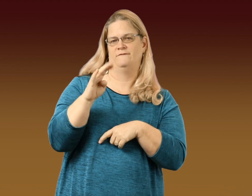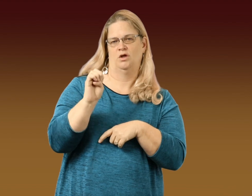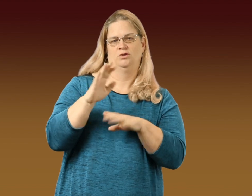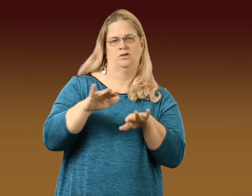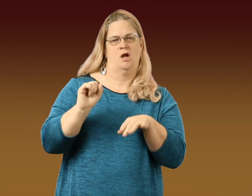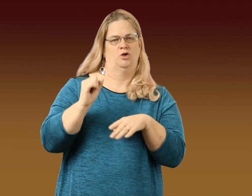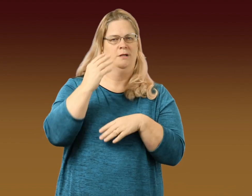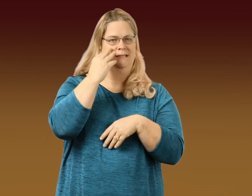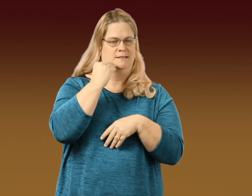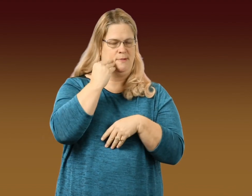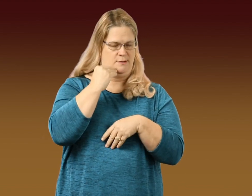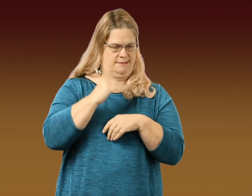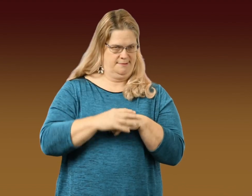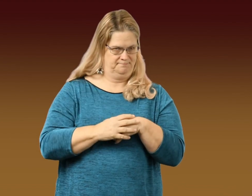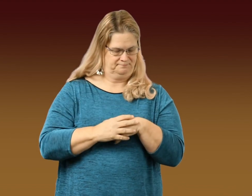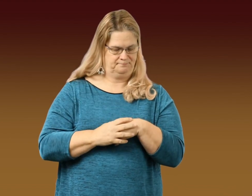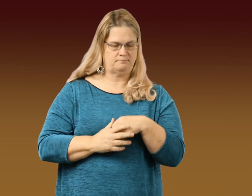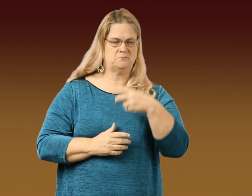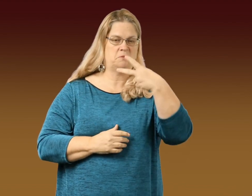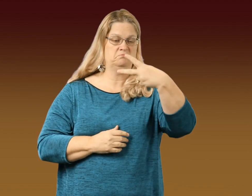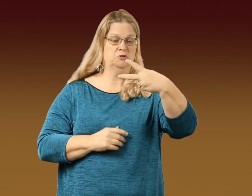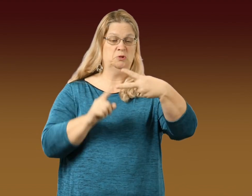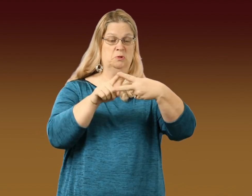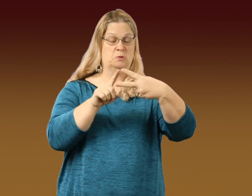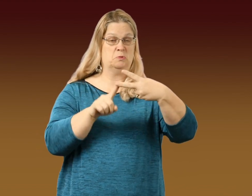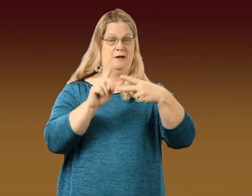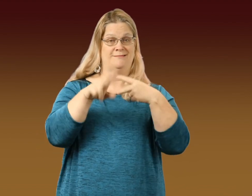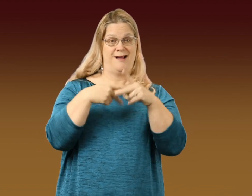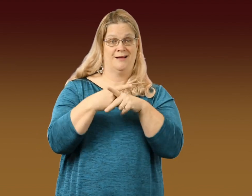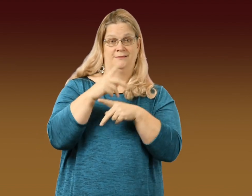There are two types of trauma.